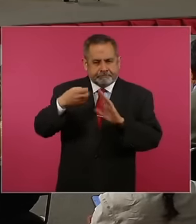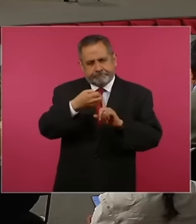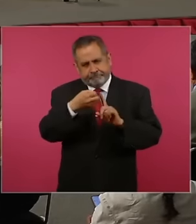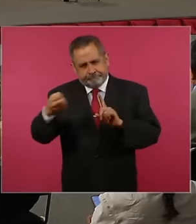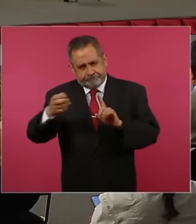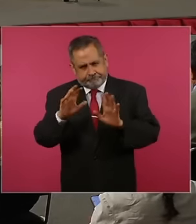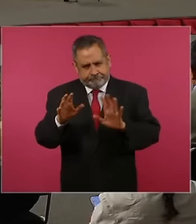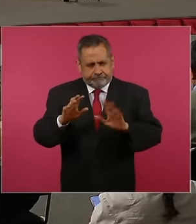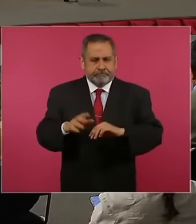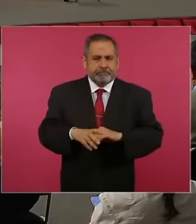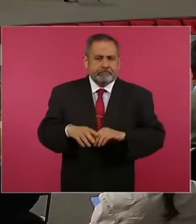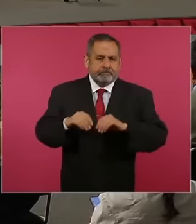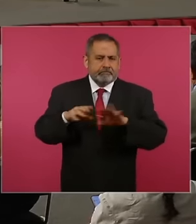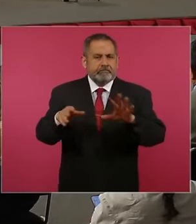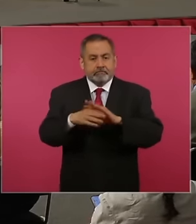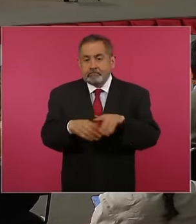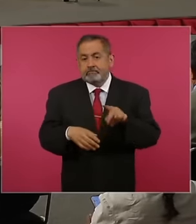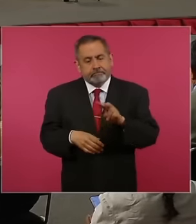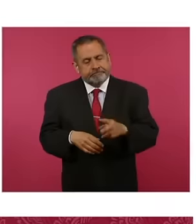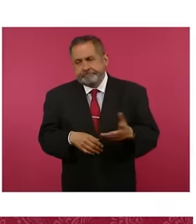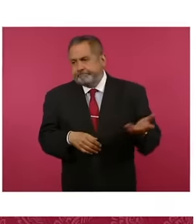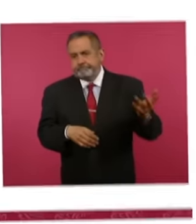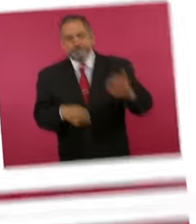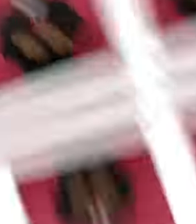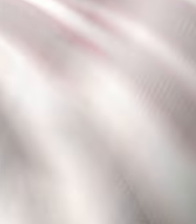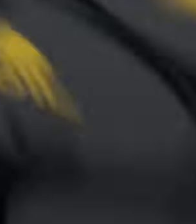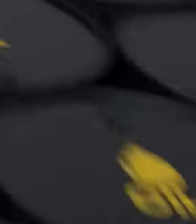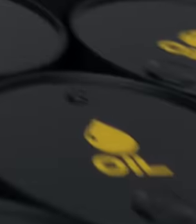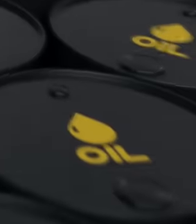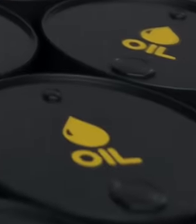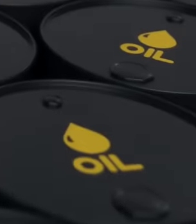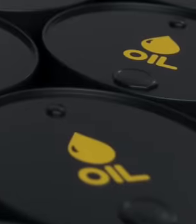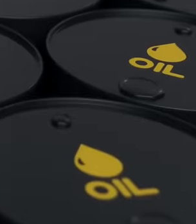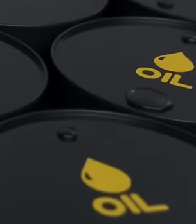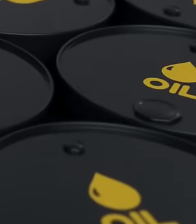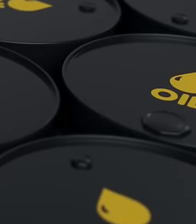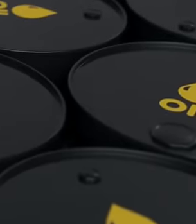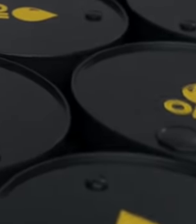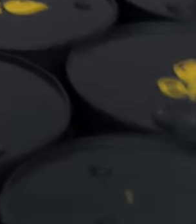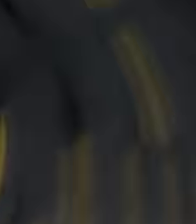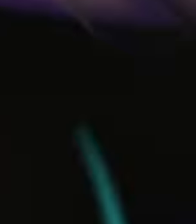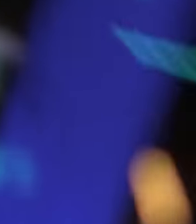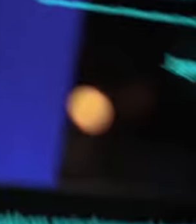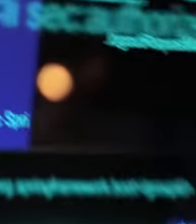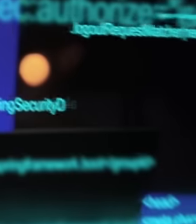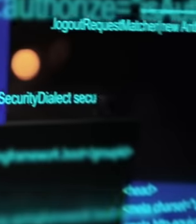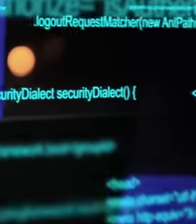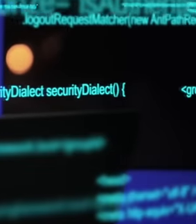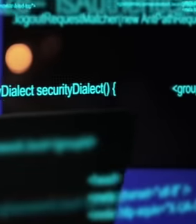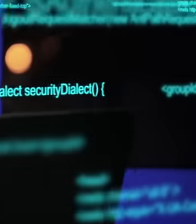and then make them believe that they are really investing in Pemex. Opponents